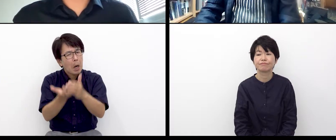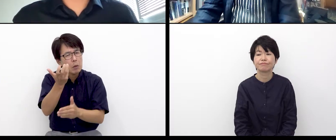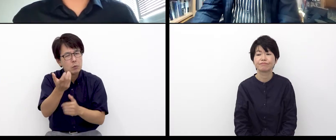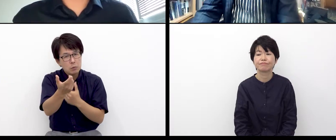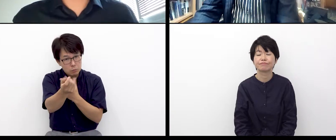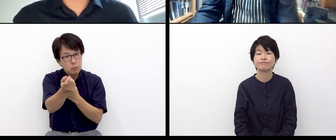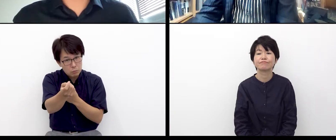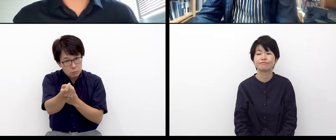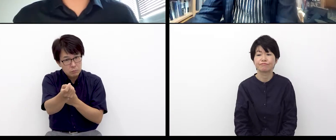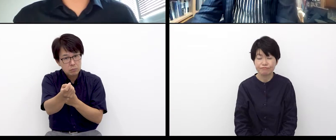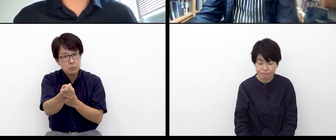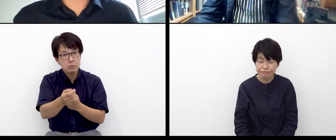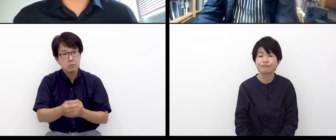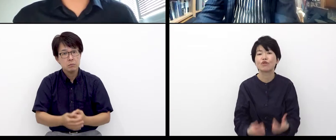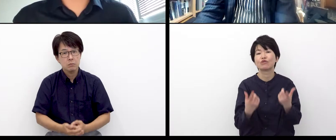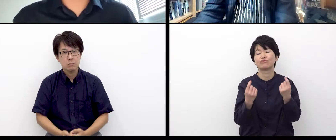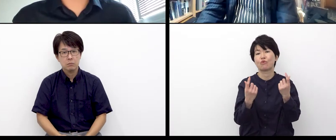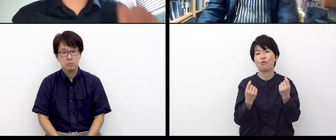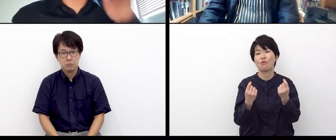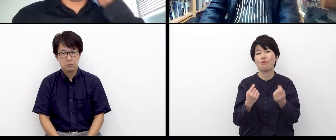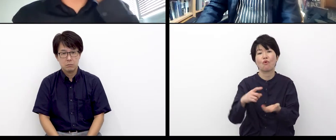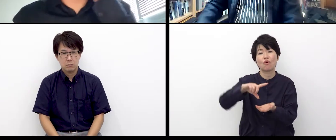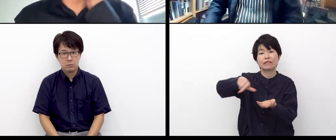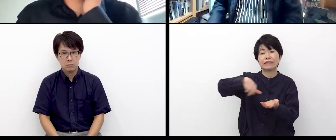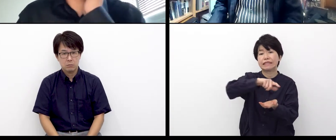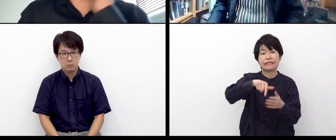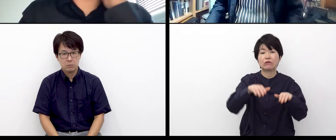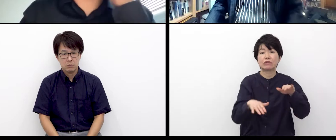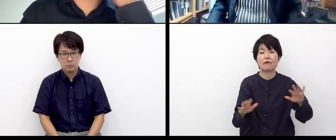Exactly. There is almost no difference between areas, and just like truant,